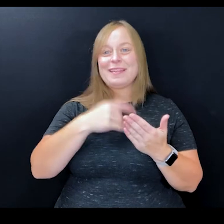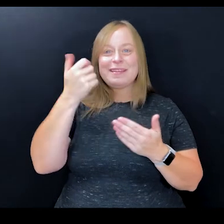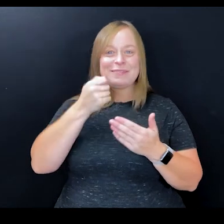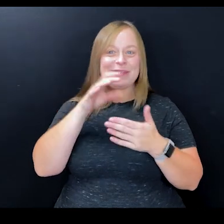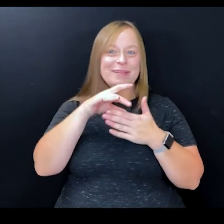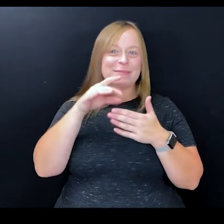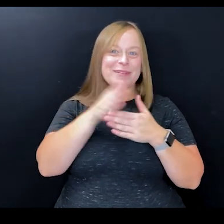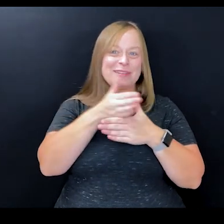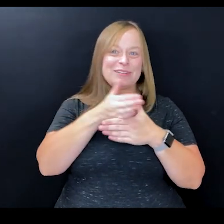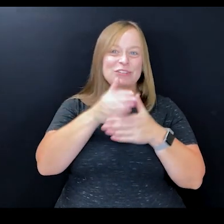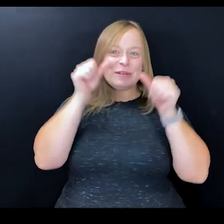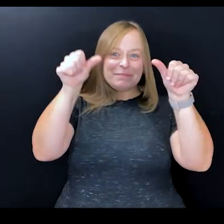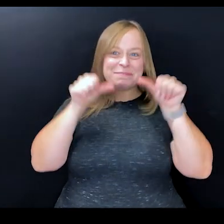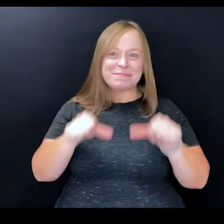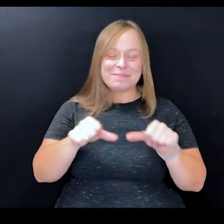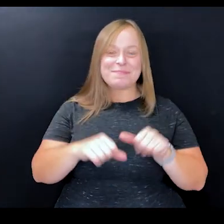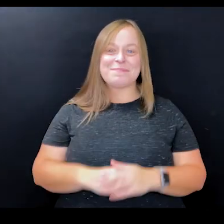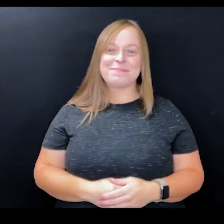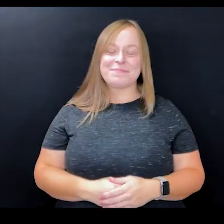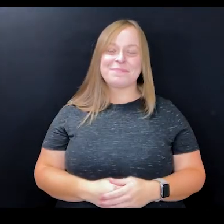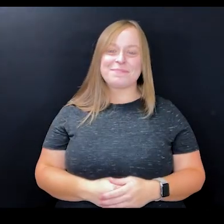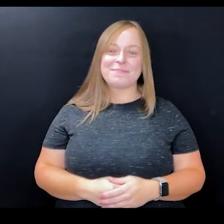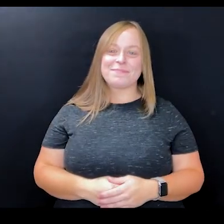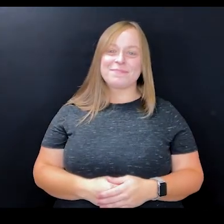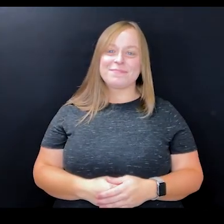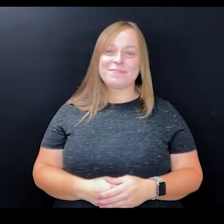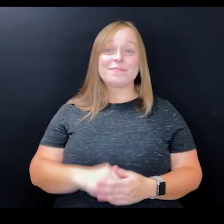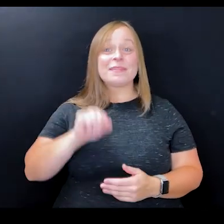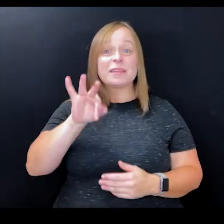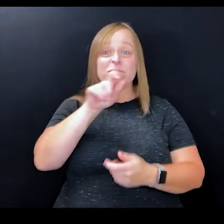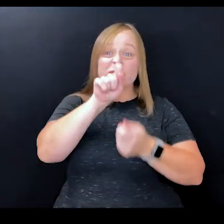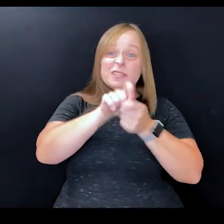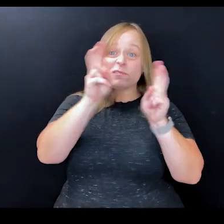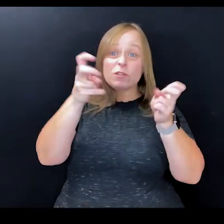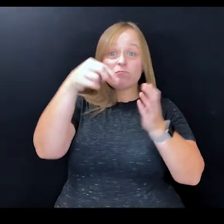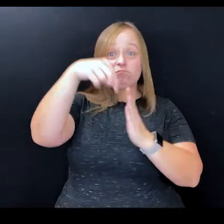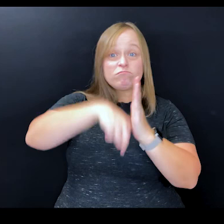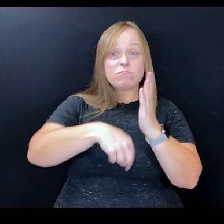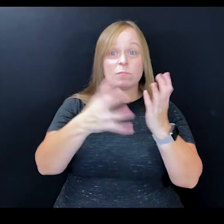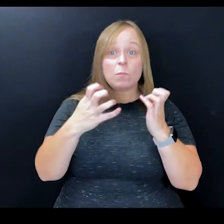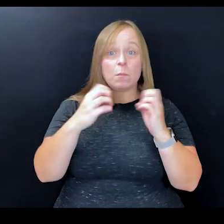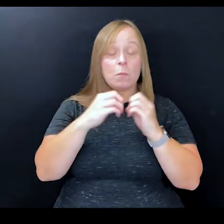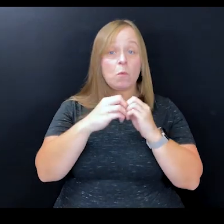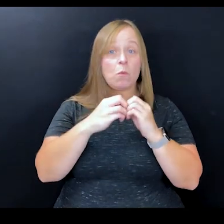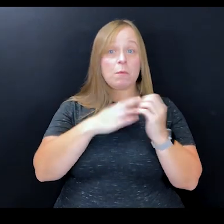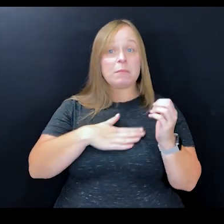make sure to subscribe, like, and share this post. If there is a subject you would like us to discuss,